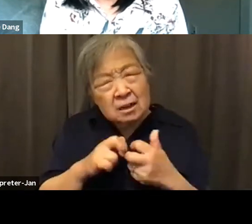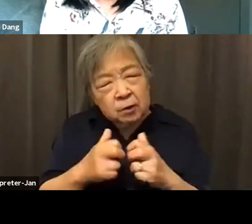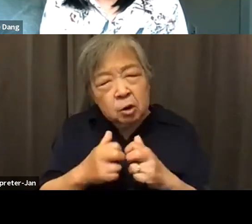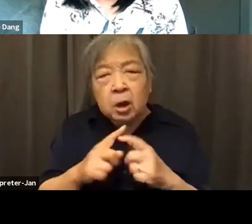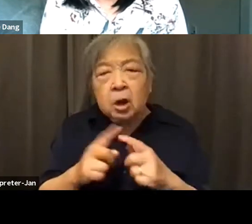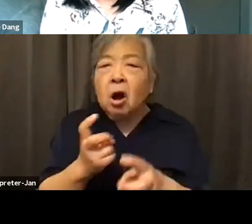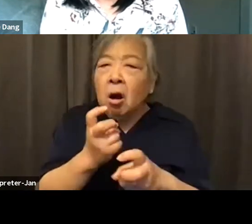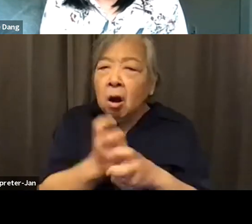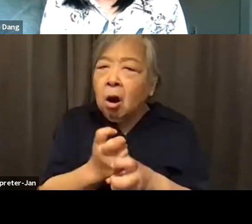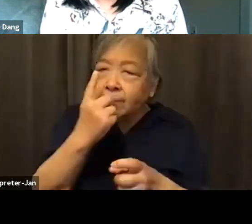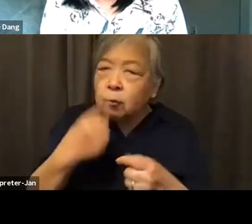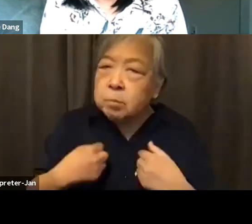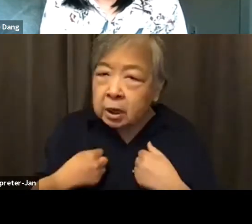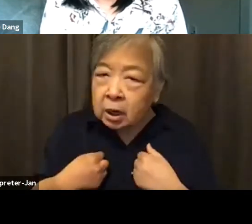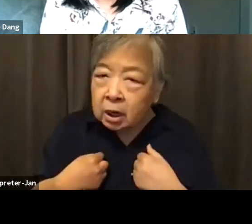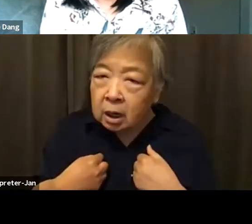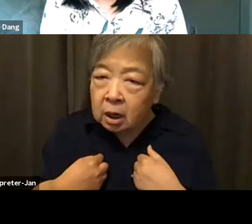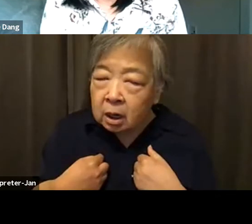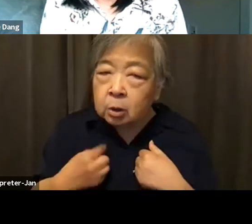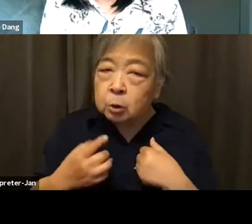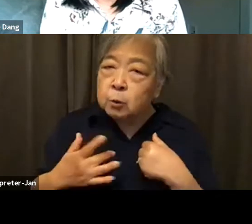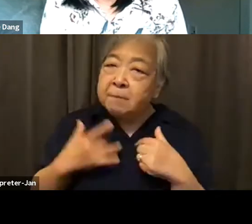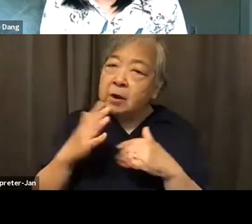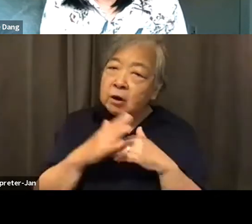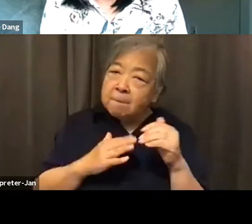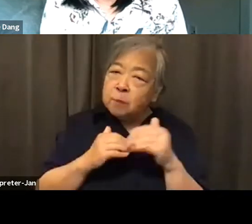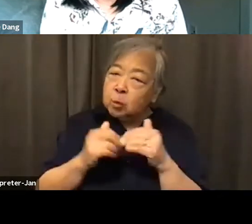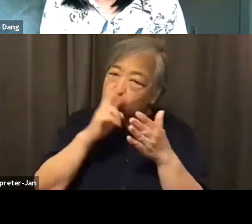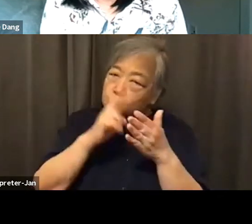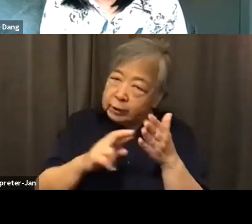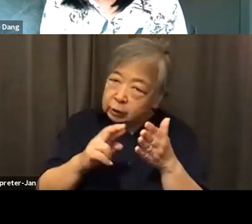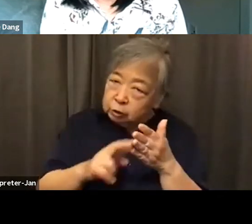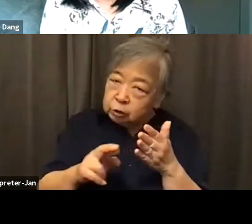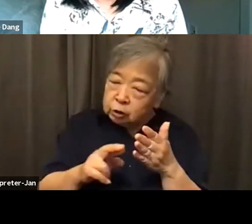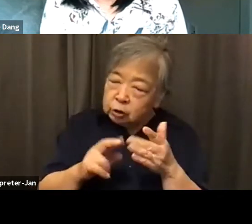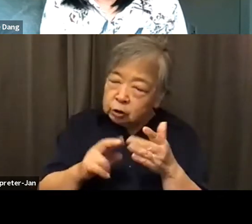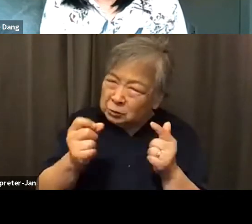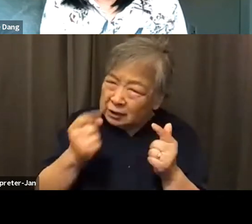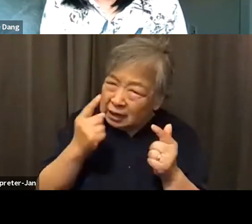to kind of be comfortable researching and understanding disability, and so my Fulbright